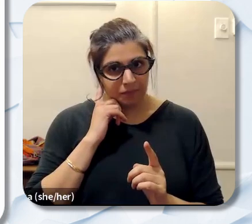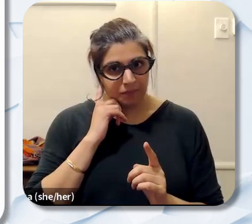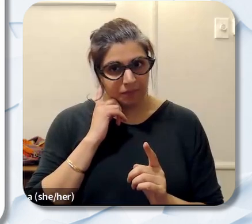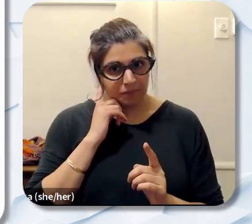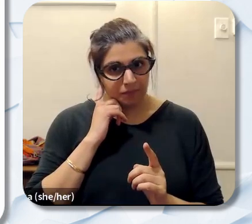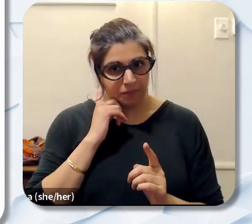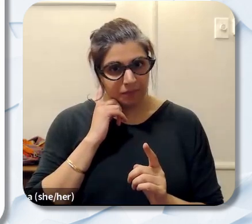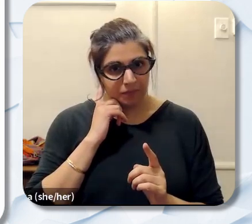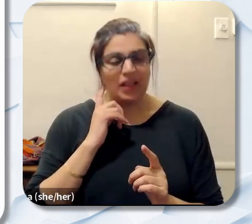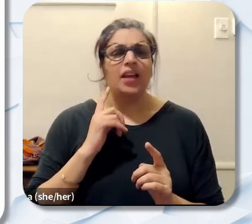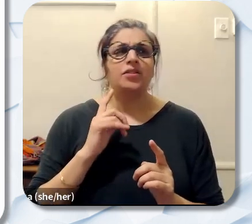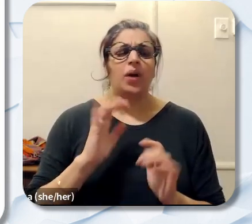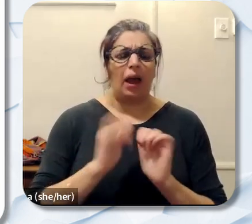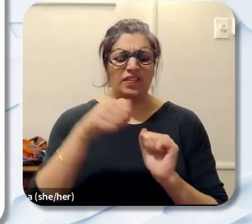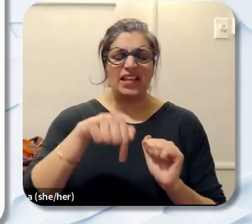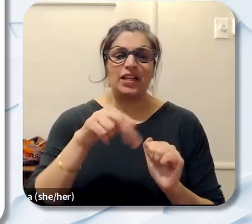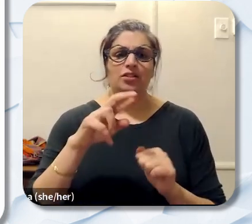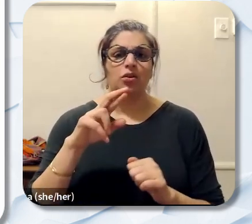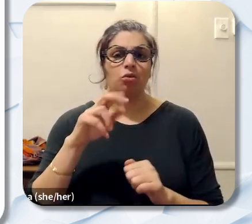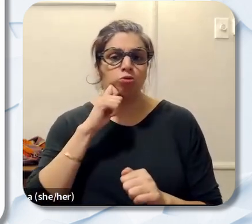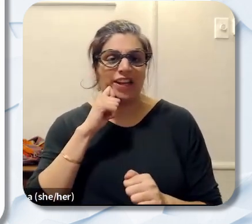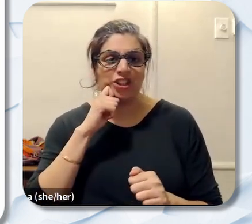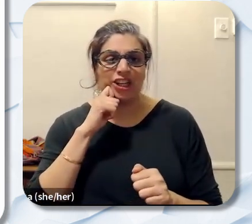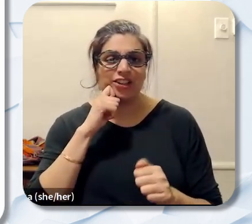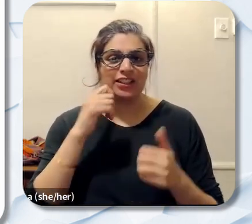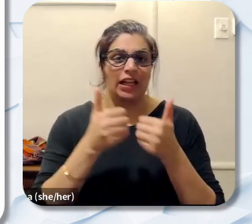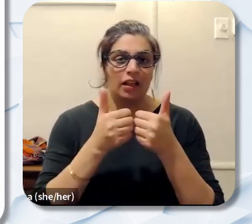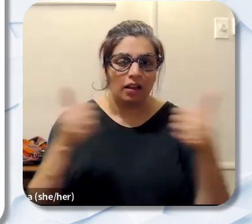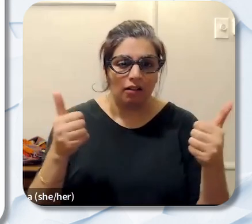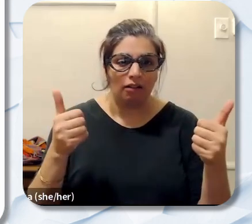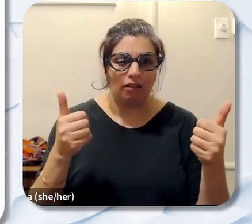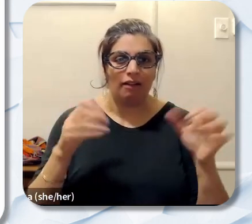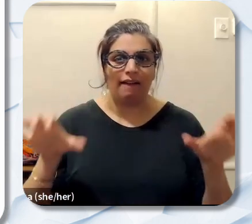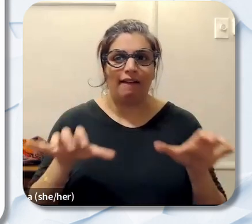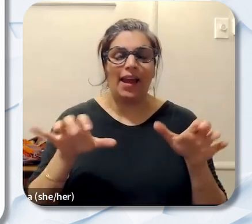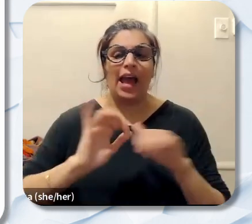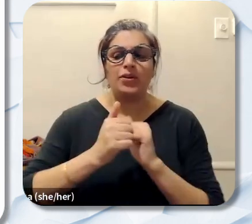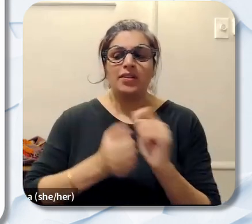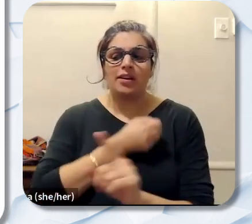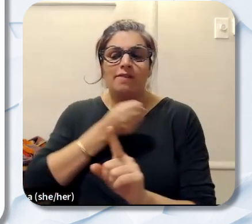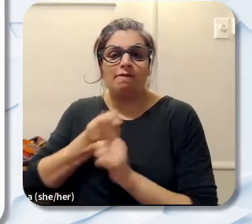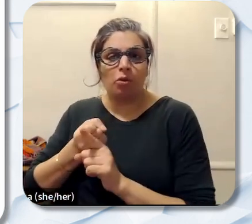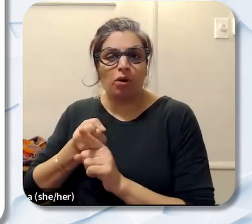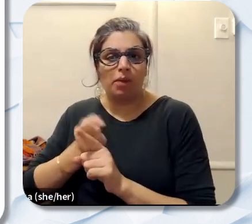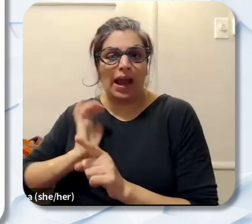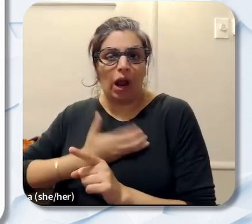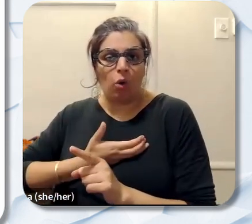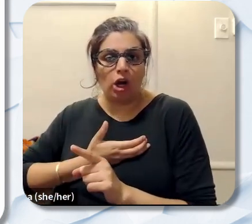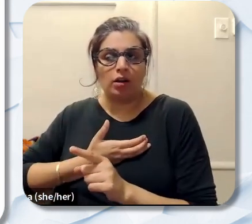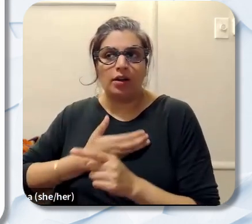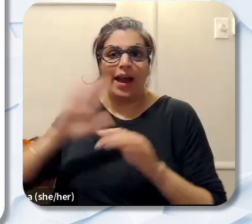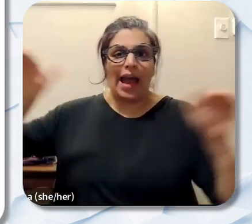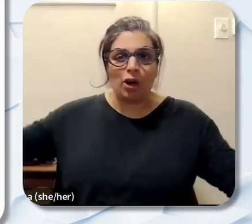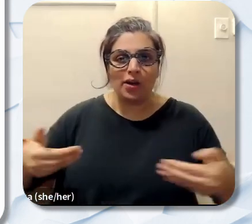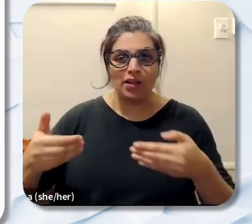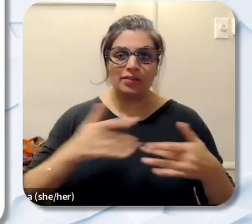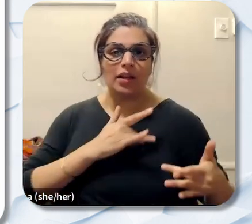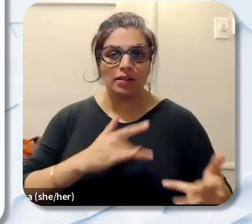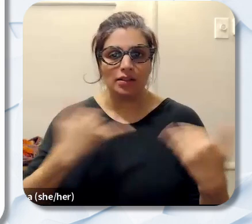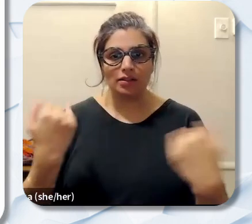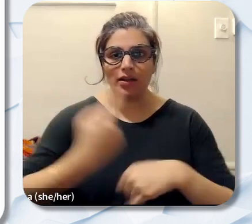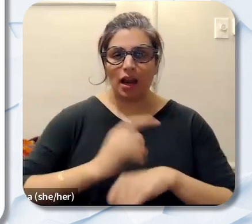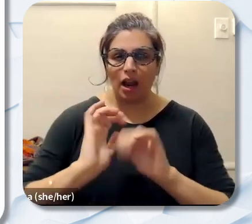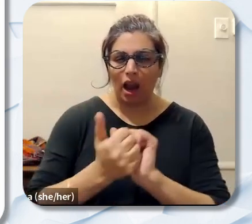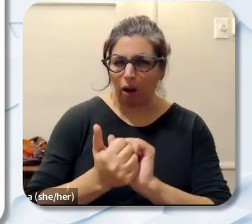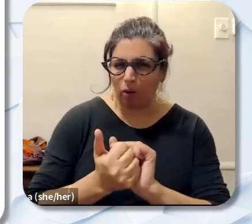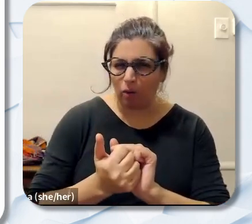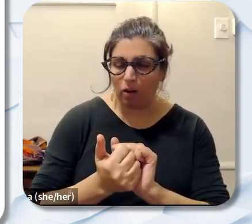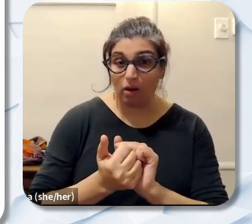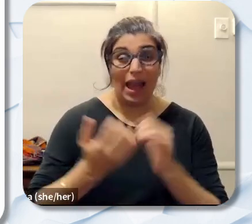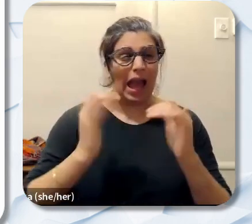deeds still inform our hiring practices today? How is it that these deeds still remain alive